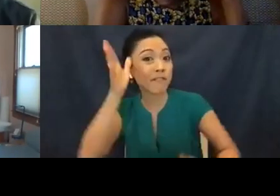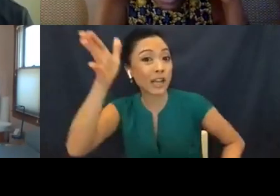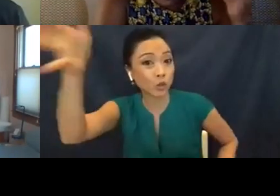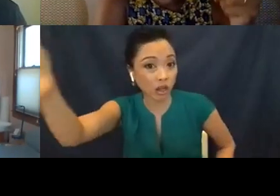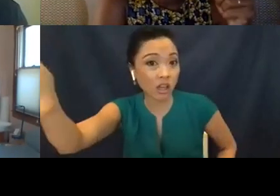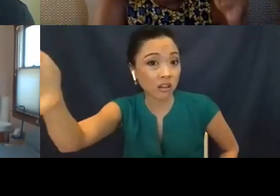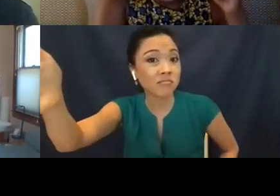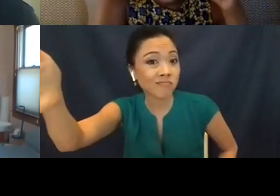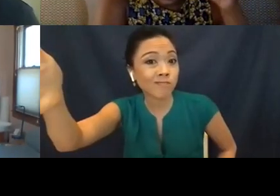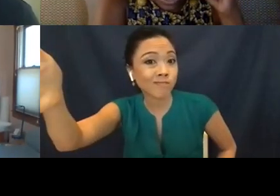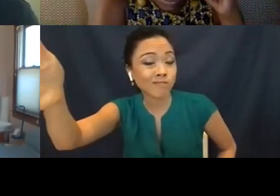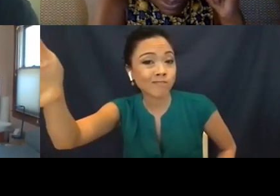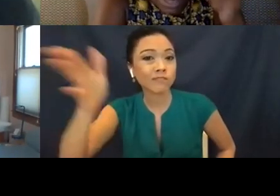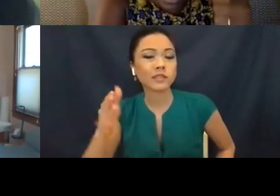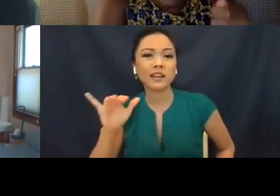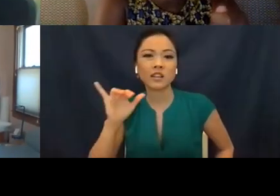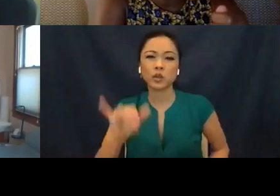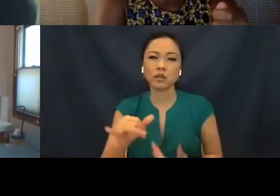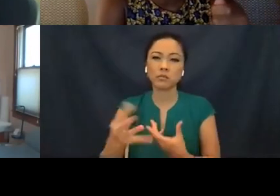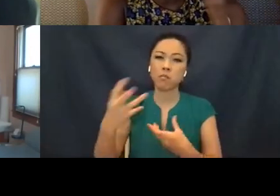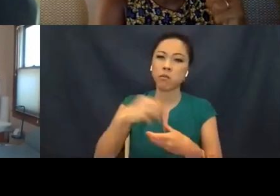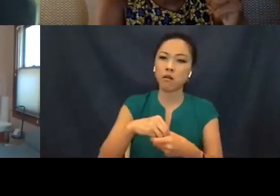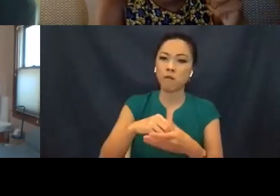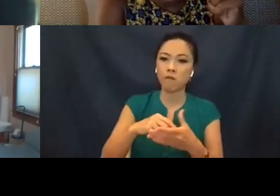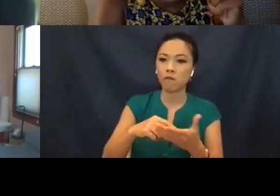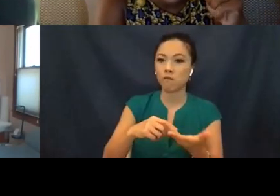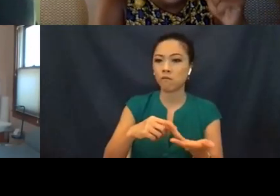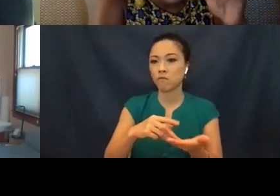that is part of what I just want to put that out there, that while we're looking at how